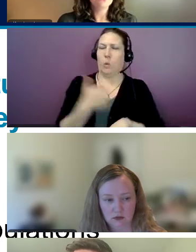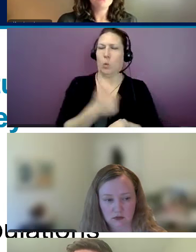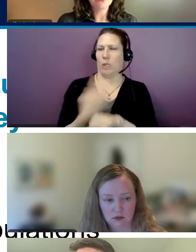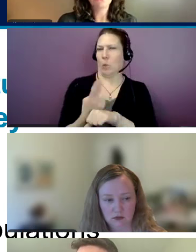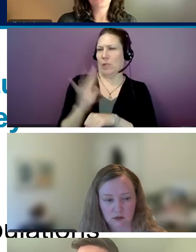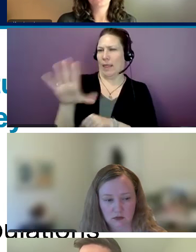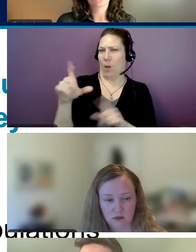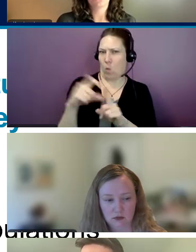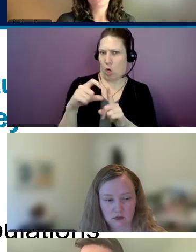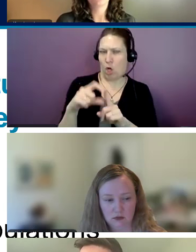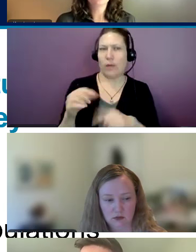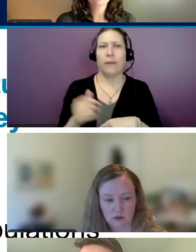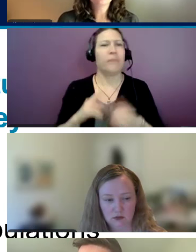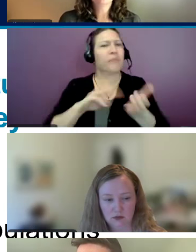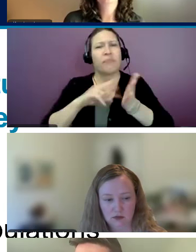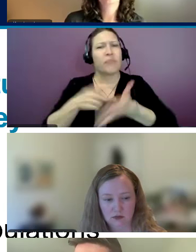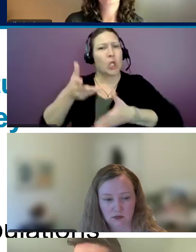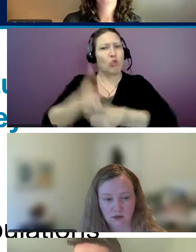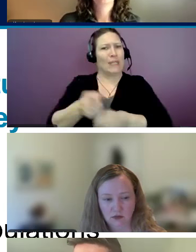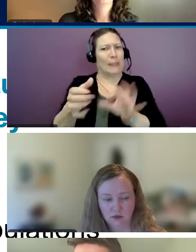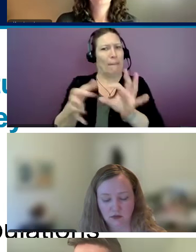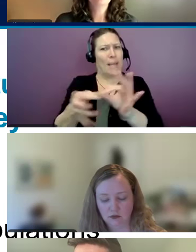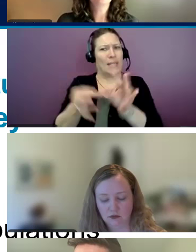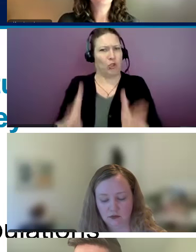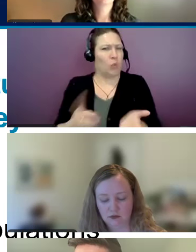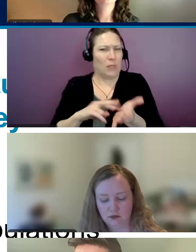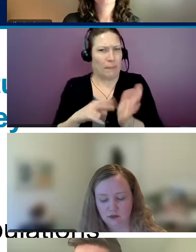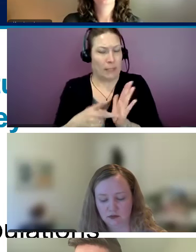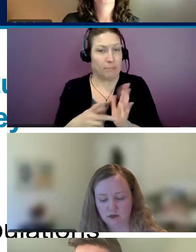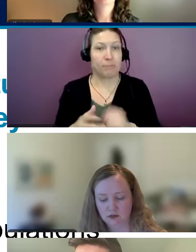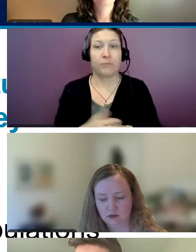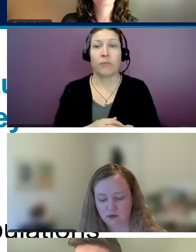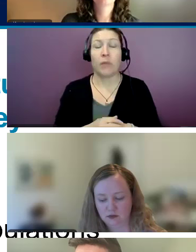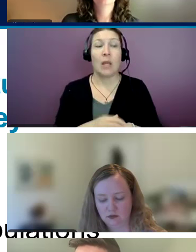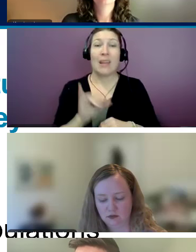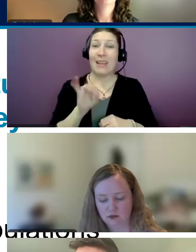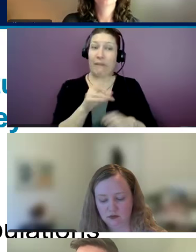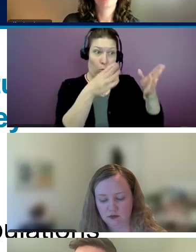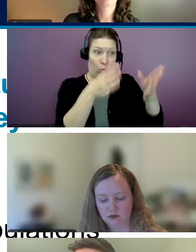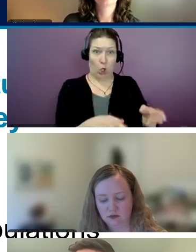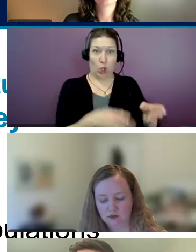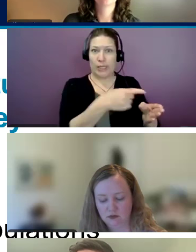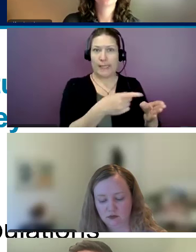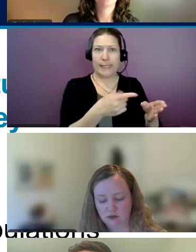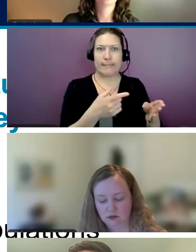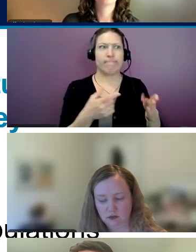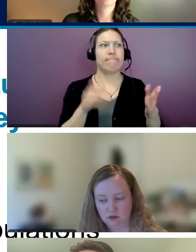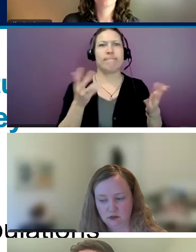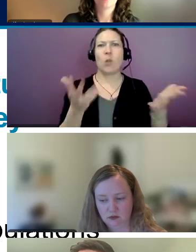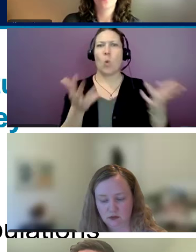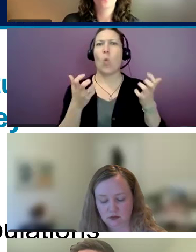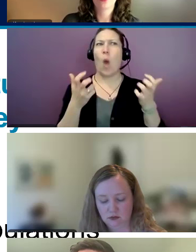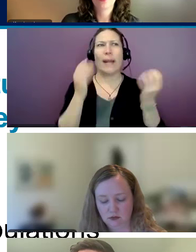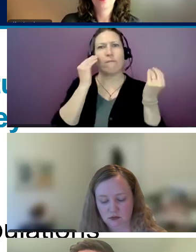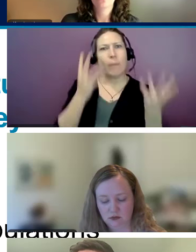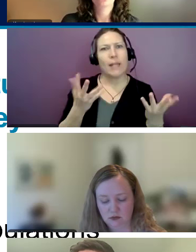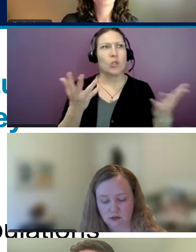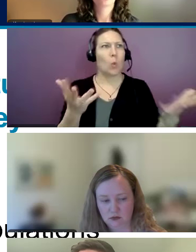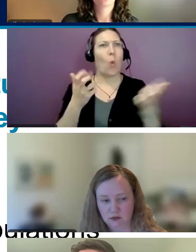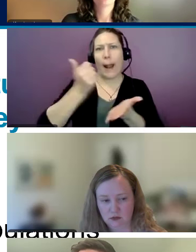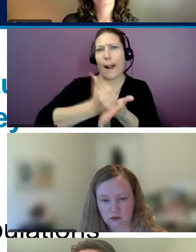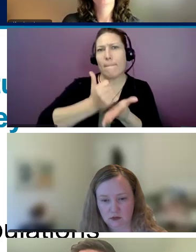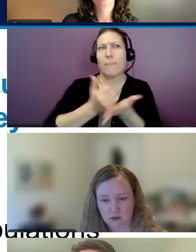trusted messengers are those individuals who people turn to for trusted, unbiased information and help